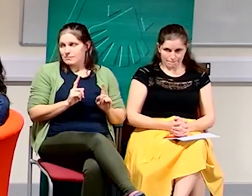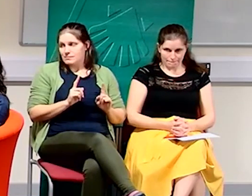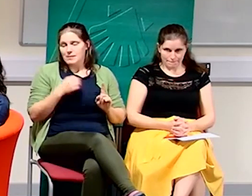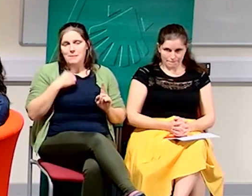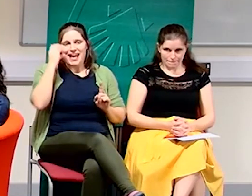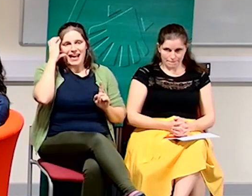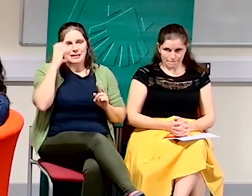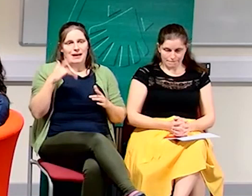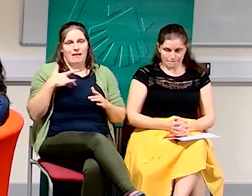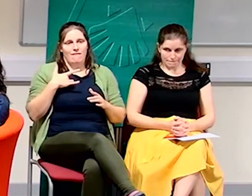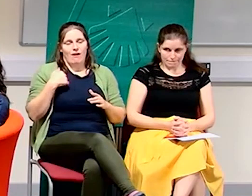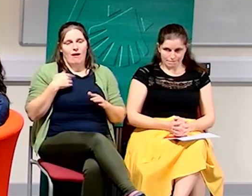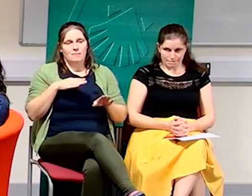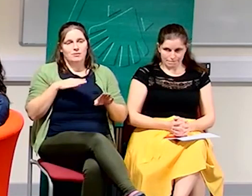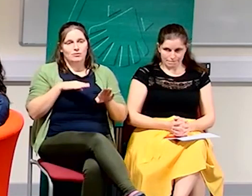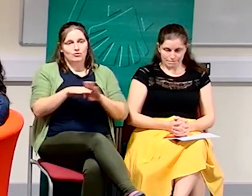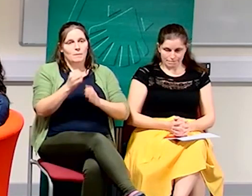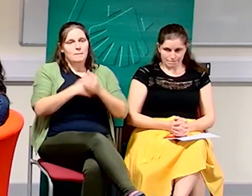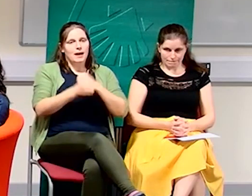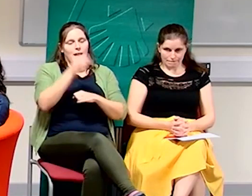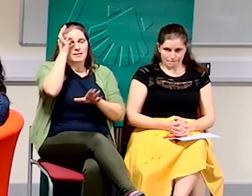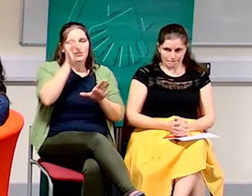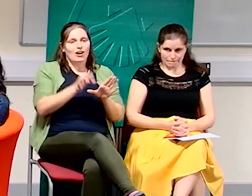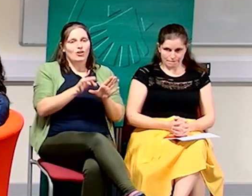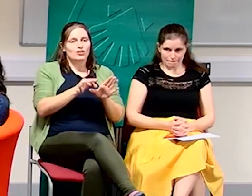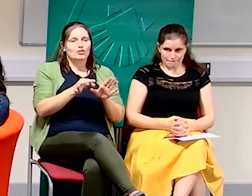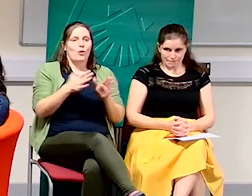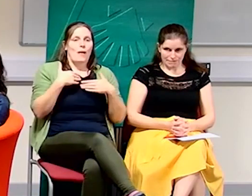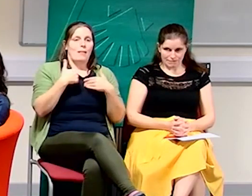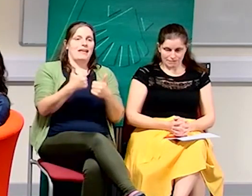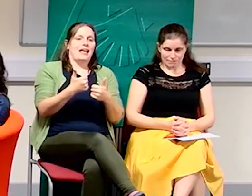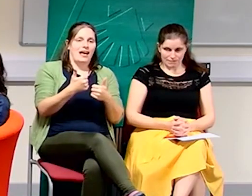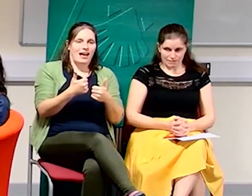training uh to be a psychological well-being practitioner and it's taken a lot to get to